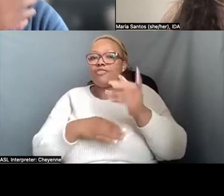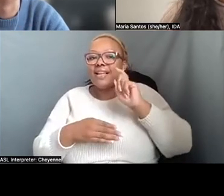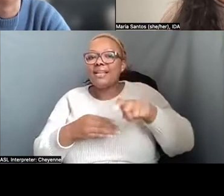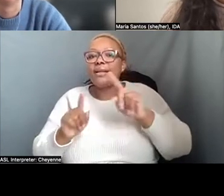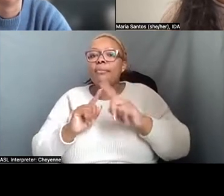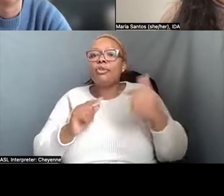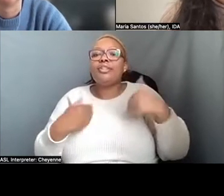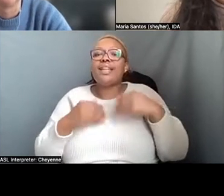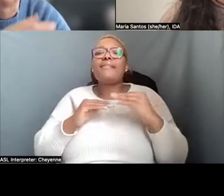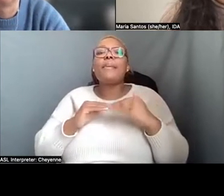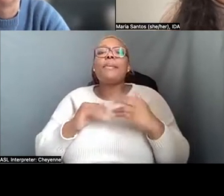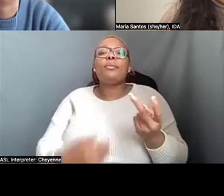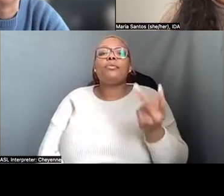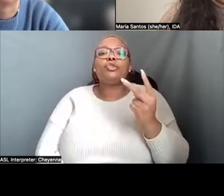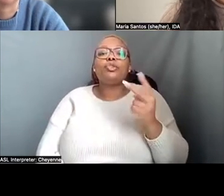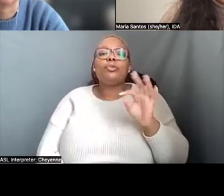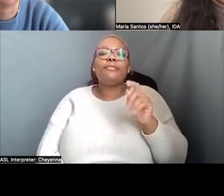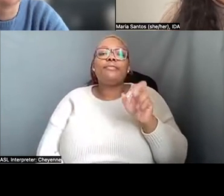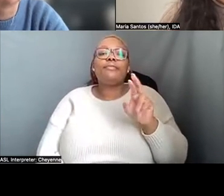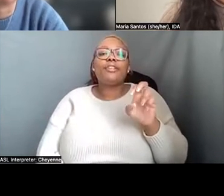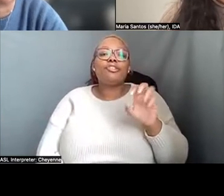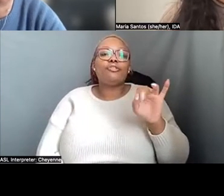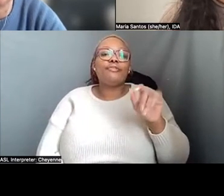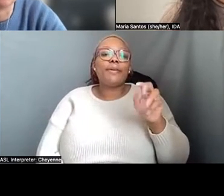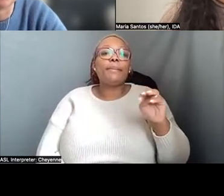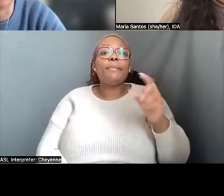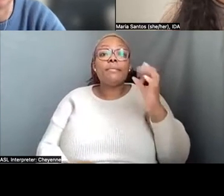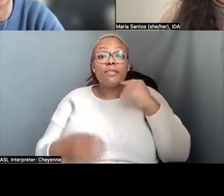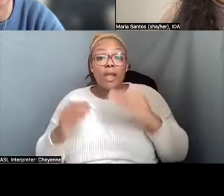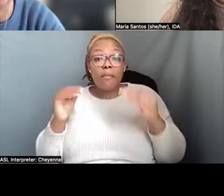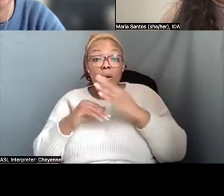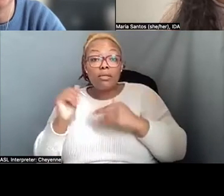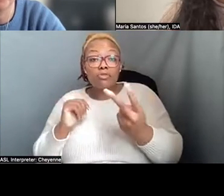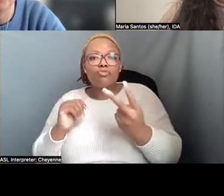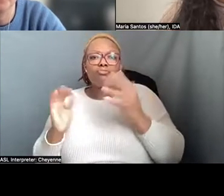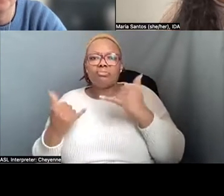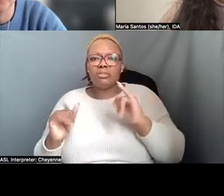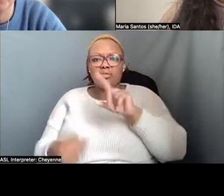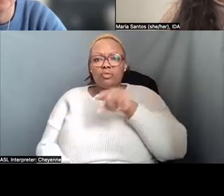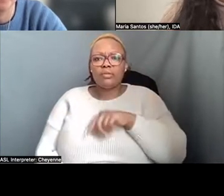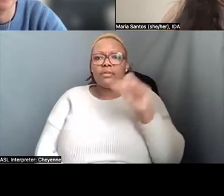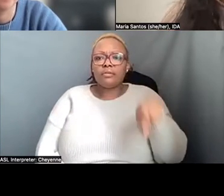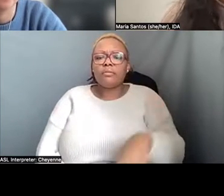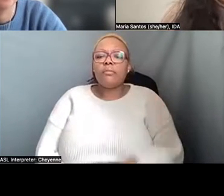It is more that you have to at least have those credits, if that makes sense. If you have more, you are definitely eligible. Thanks, Katy.